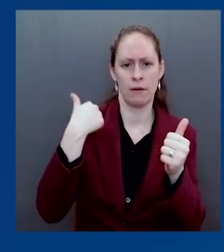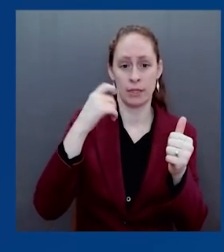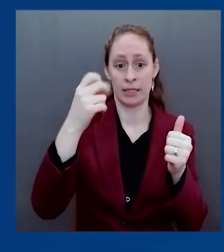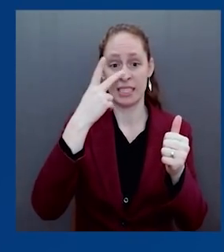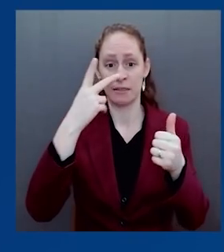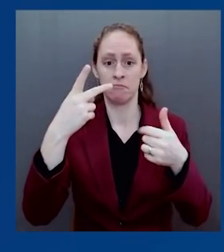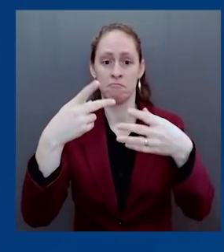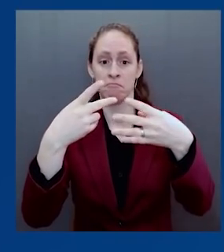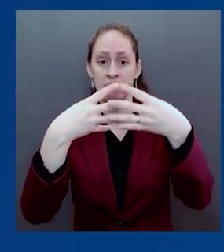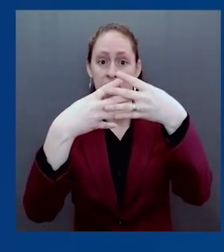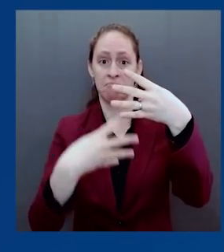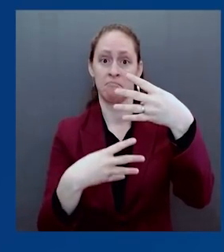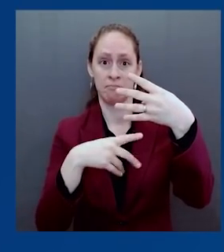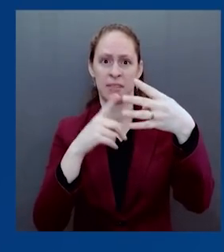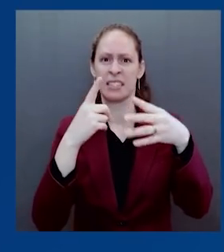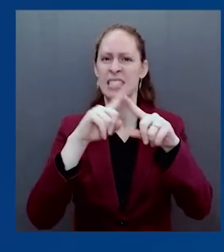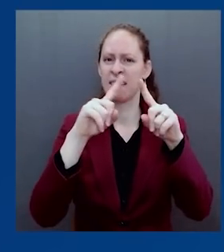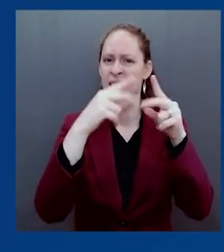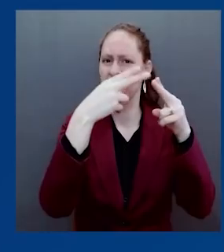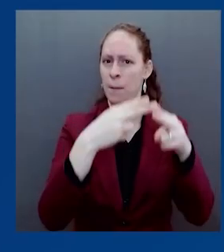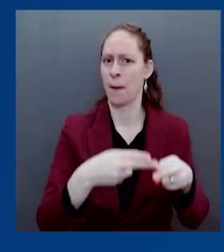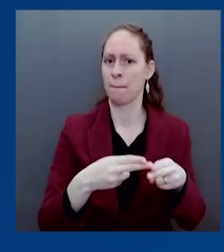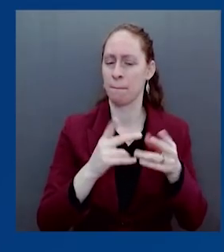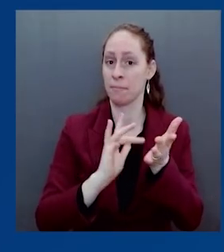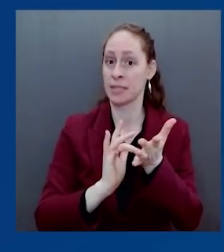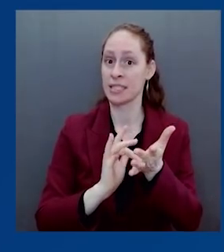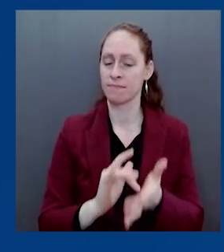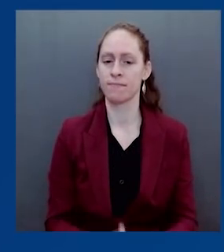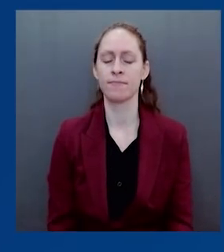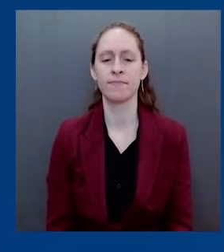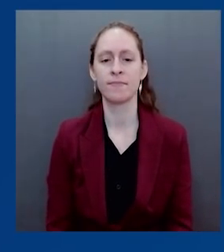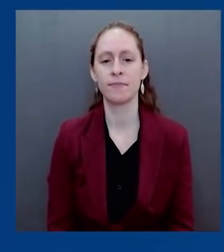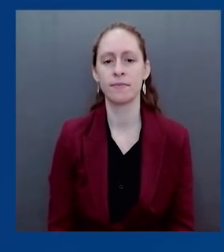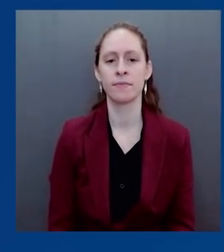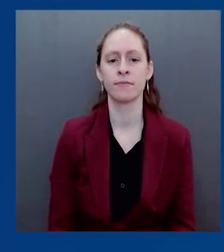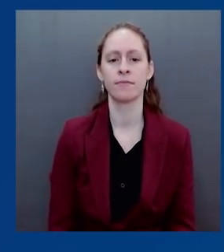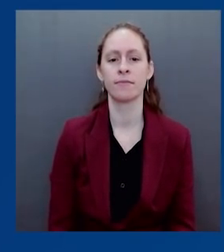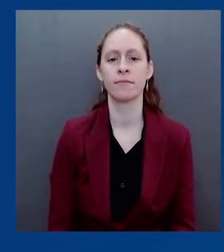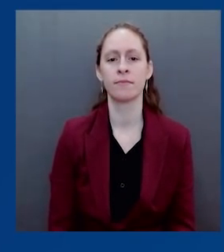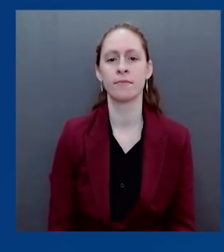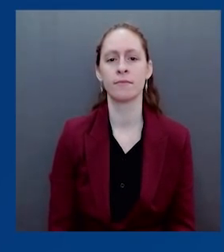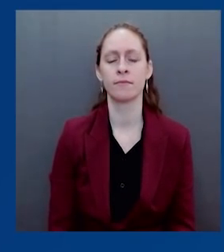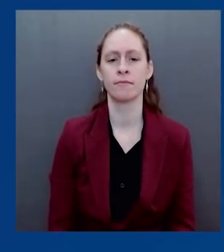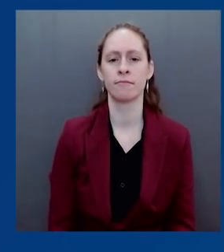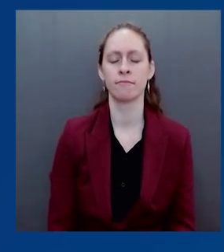Let me show you how that goes when you look at the stages of disease. Next slide.